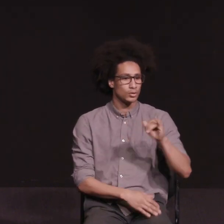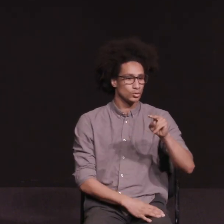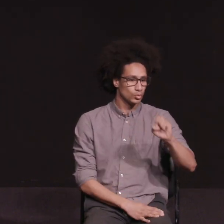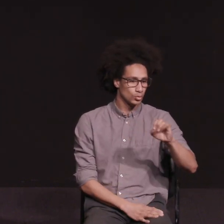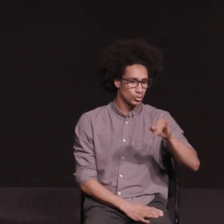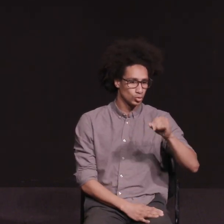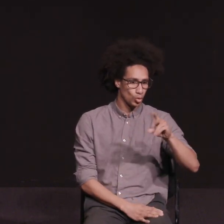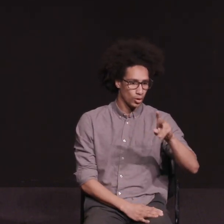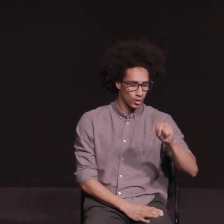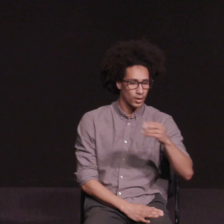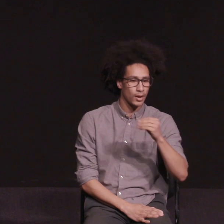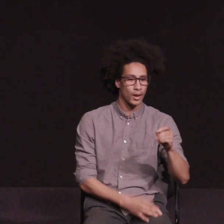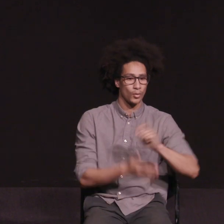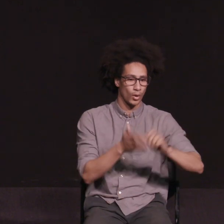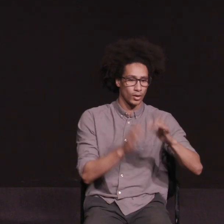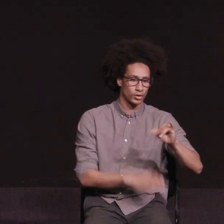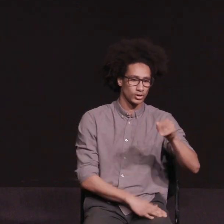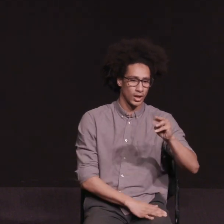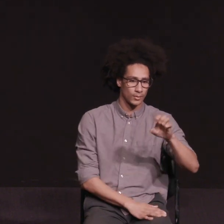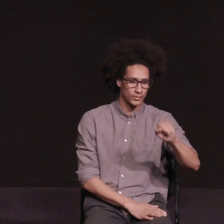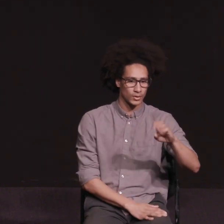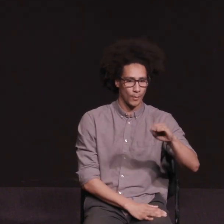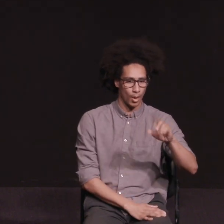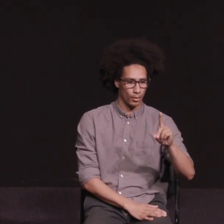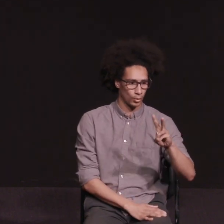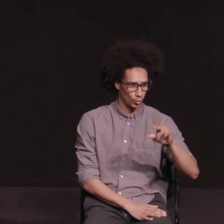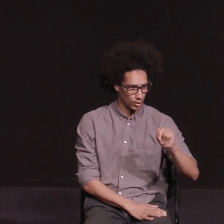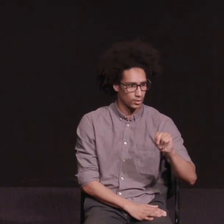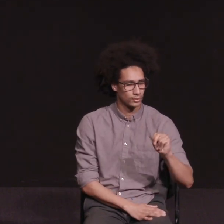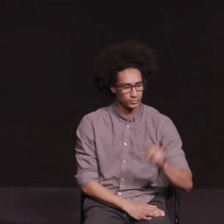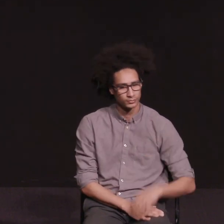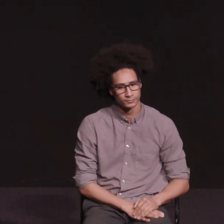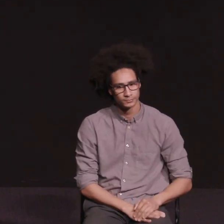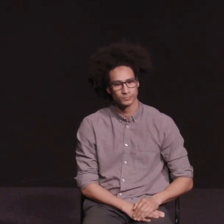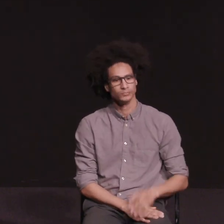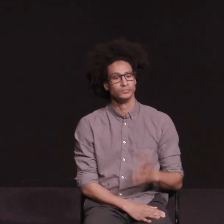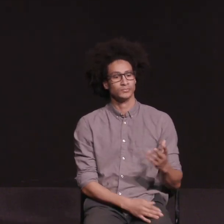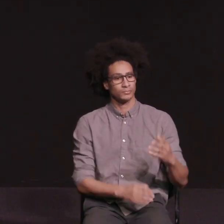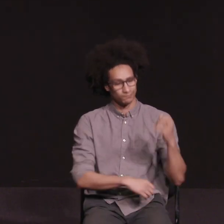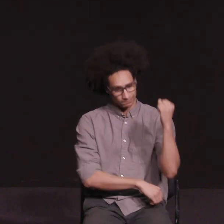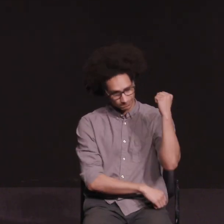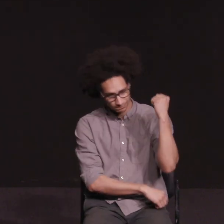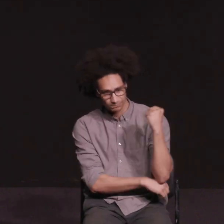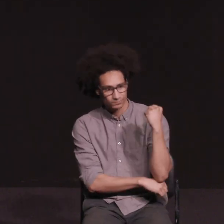and writer James Baldwin. Clifton's groundbreaking "All Us Come Cross the Water," published